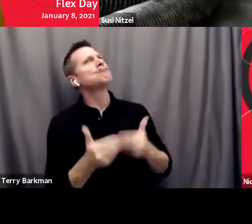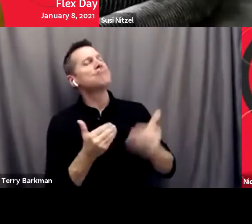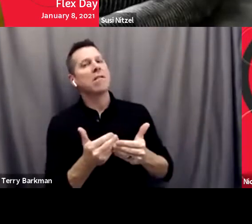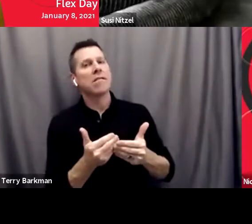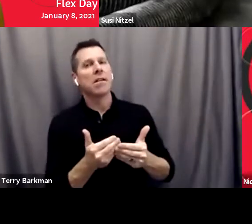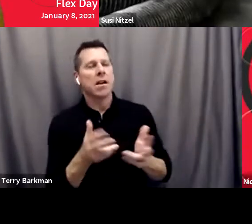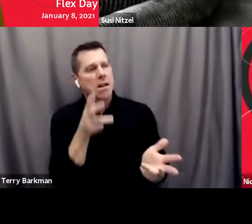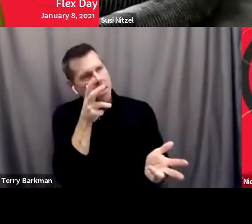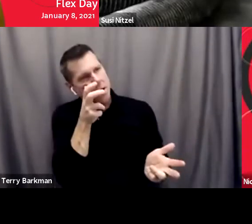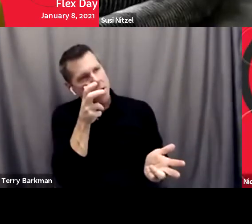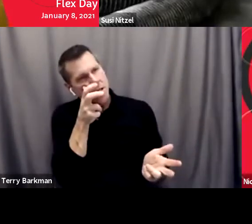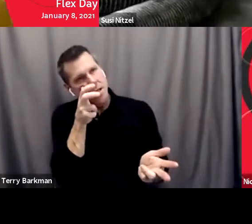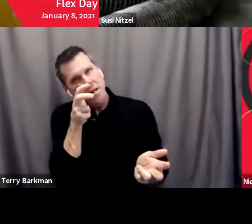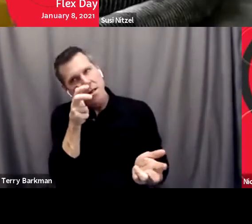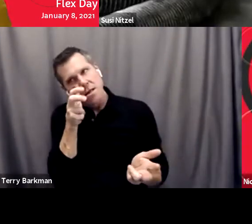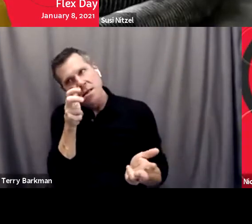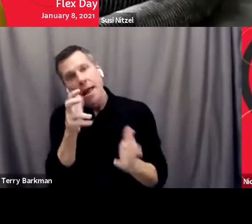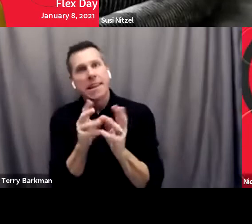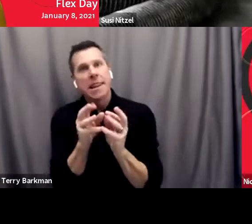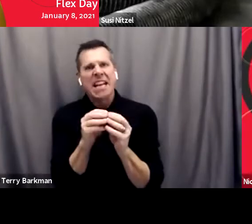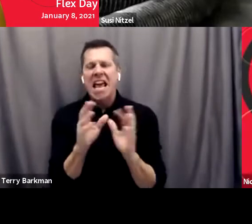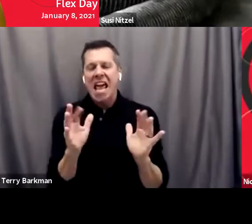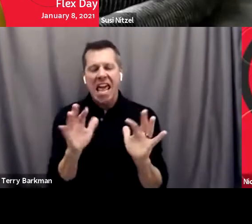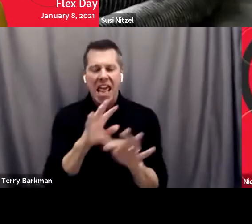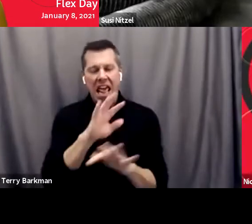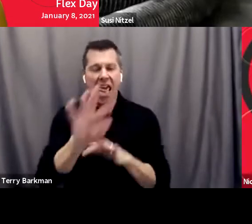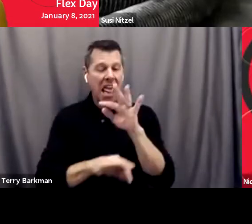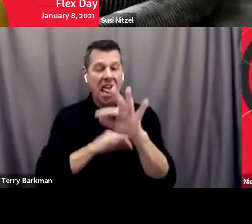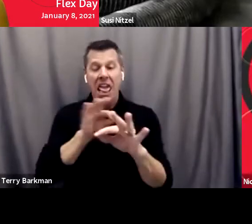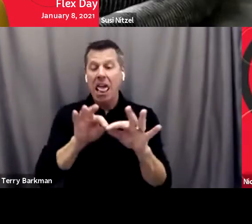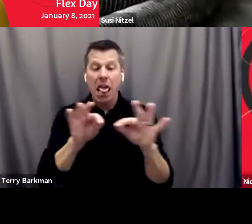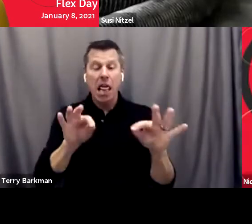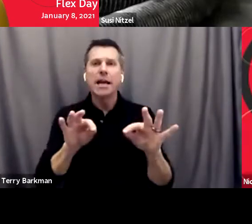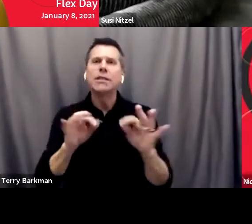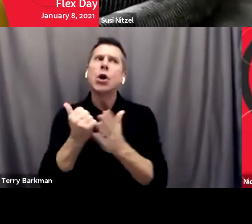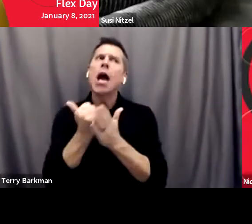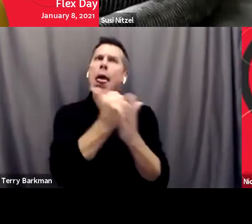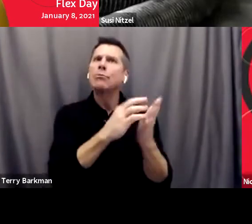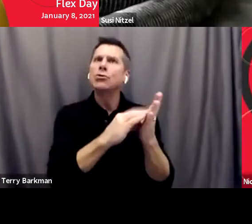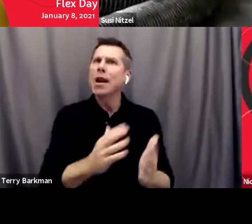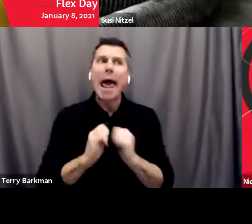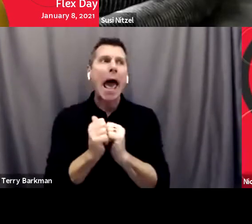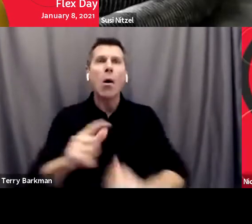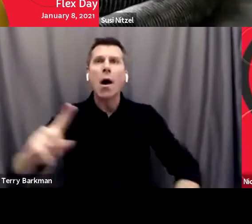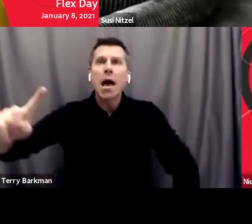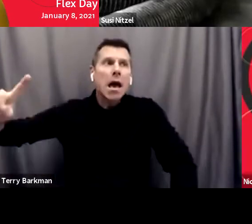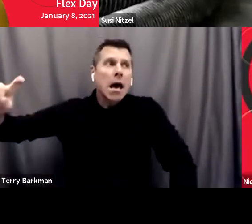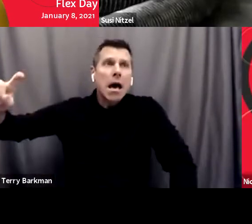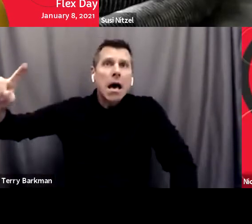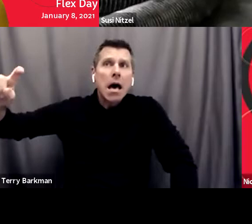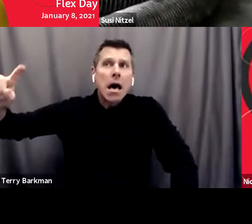meeting, as they were all sort of like wrapping it up said, Great. So how does that help the students? This 12 step process that